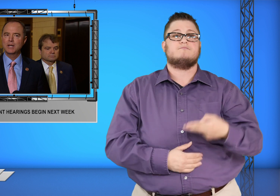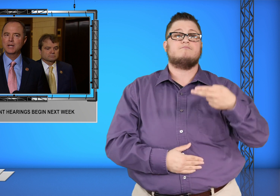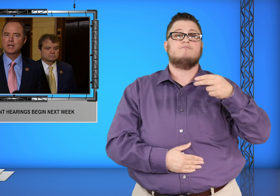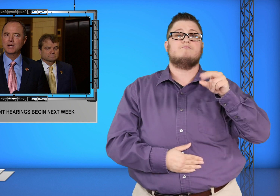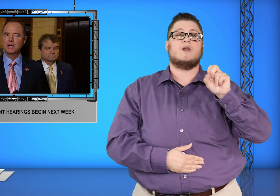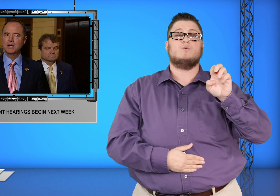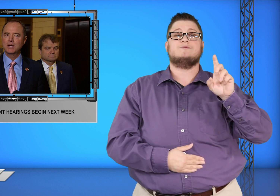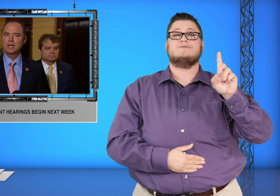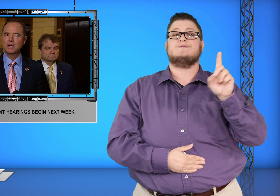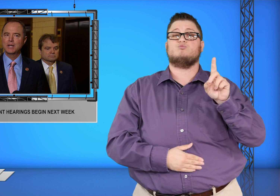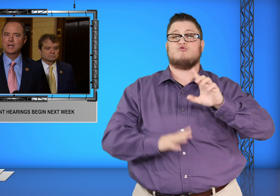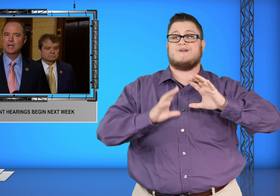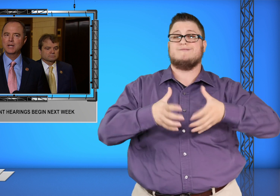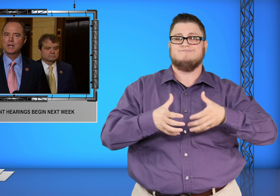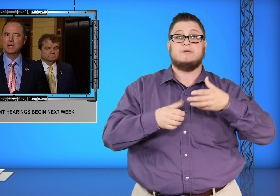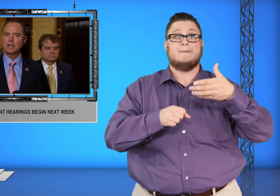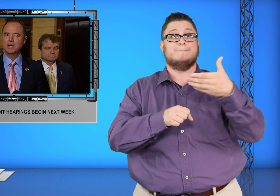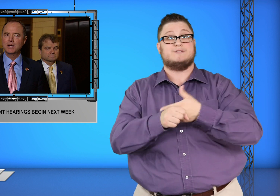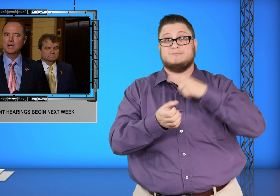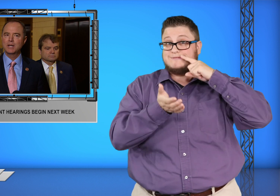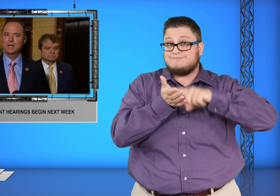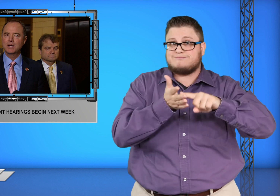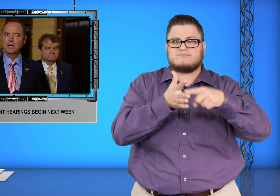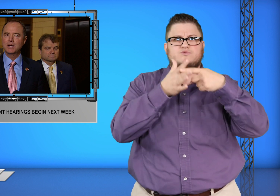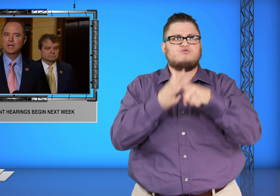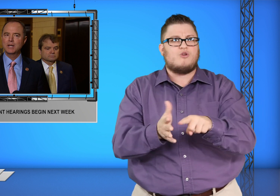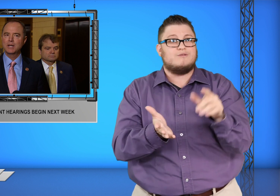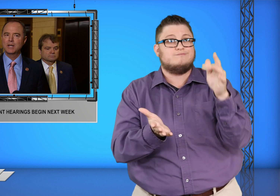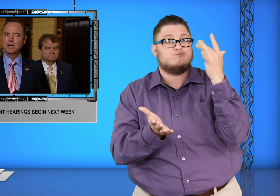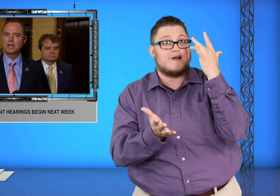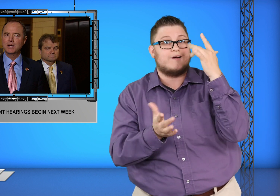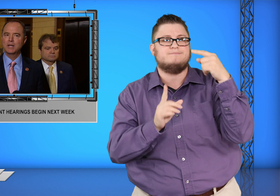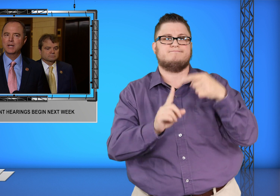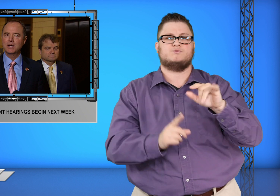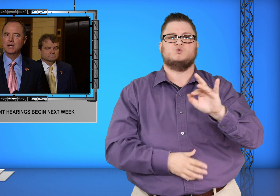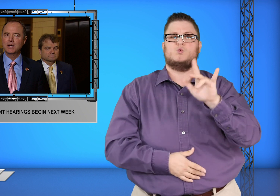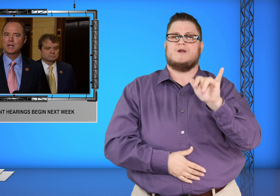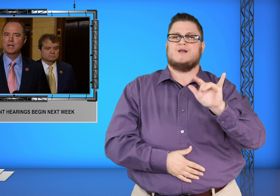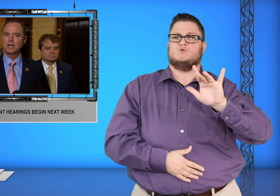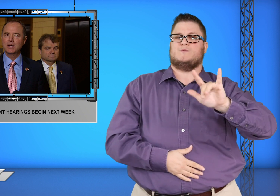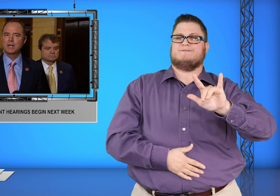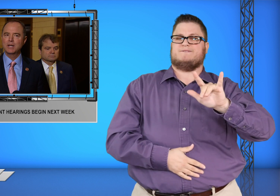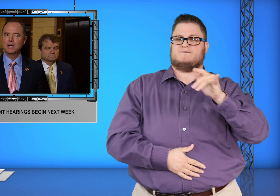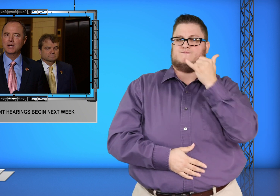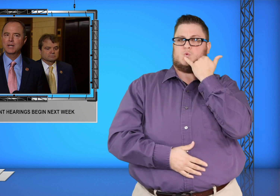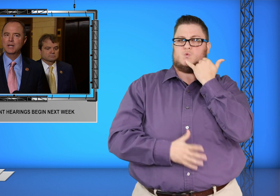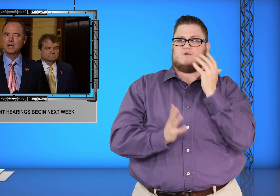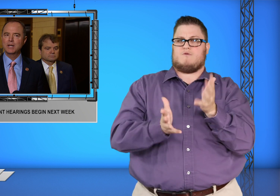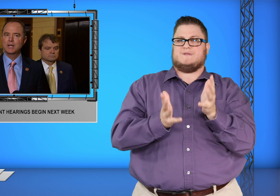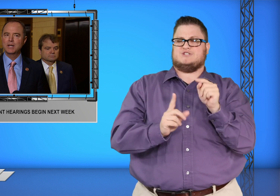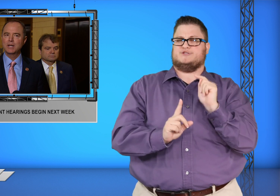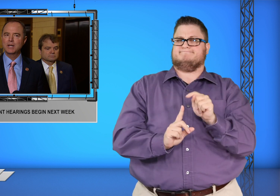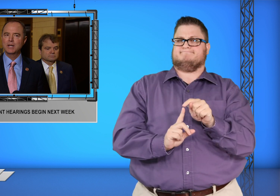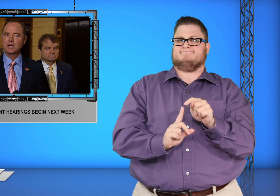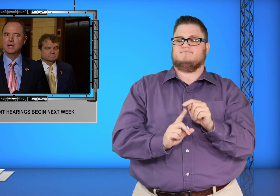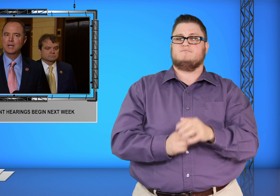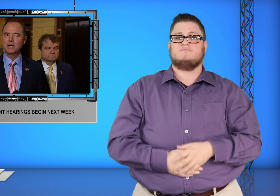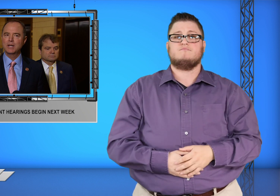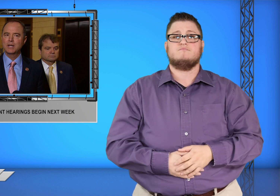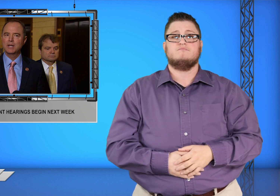The House Democrats' impeachment inquiry was sparked by a July 25th call.